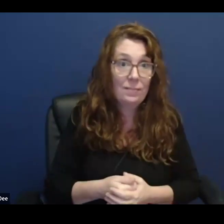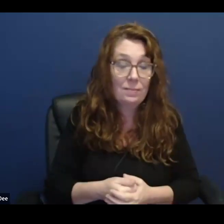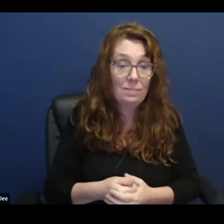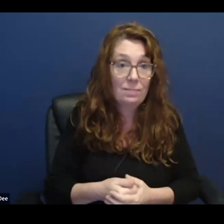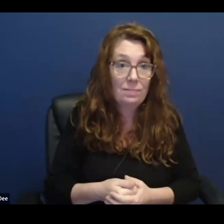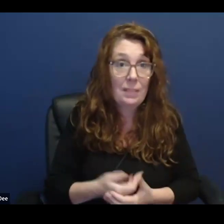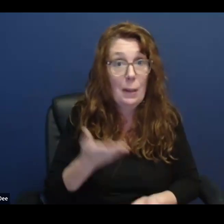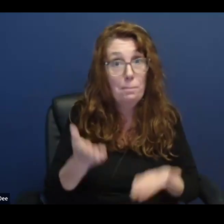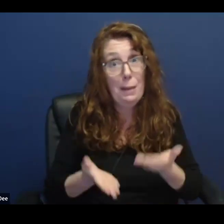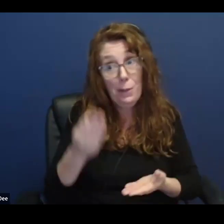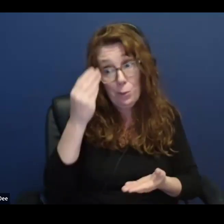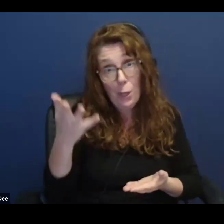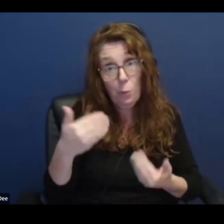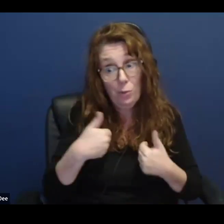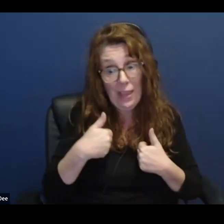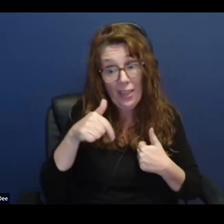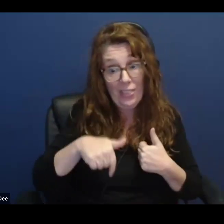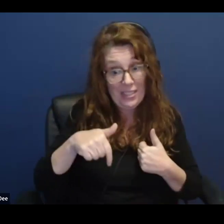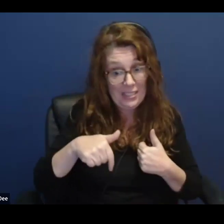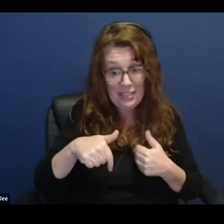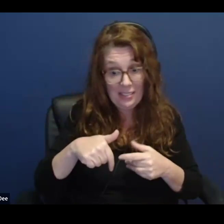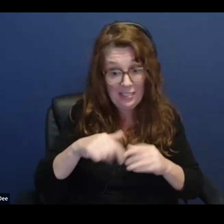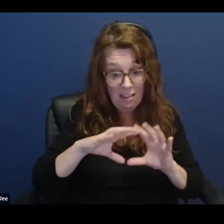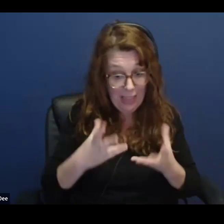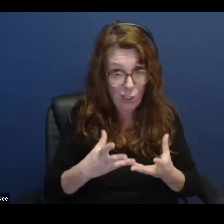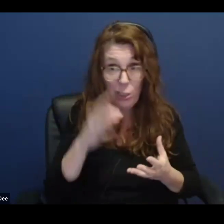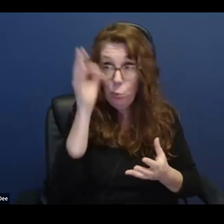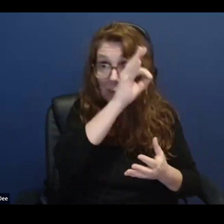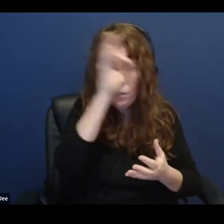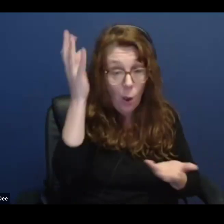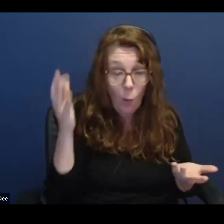them that you've had this collection and you didn't know you had it. And it's not going to